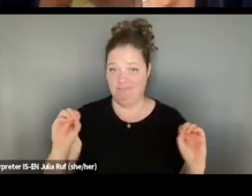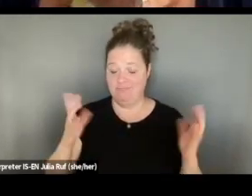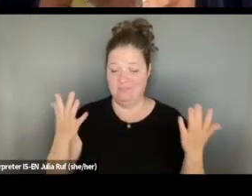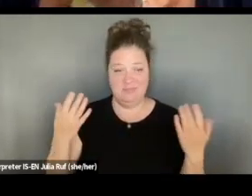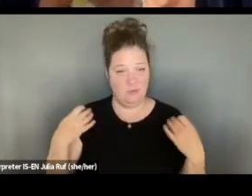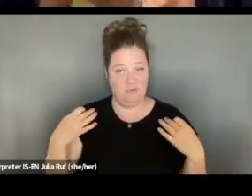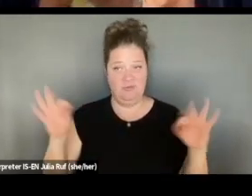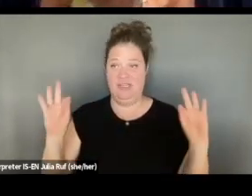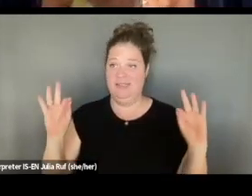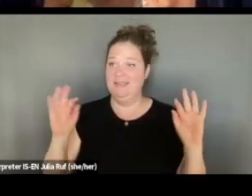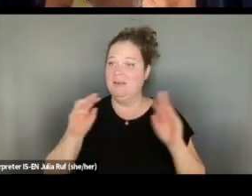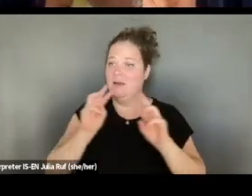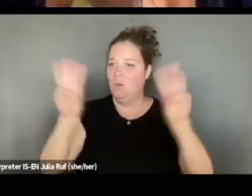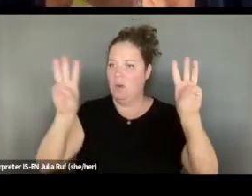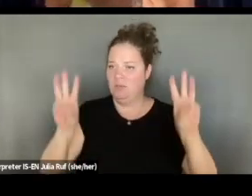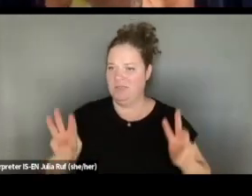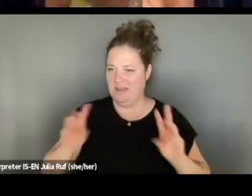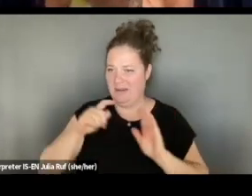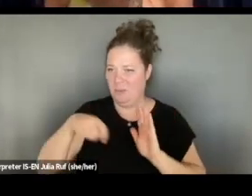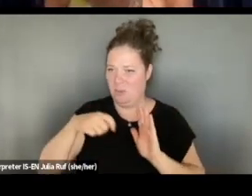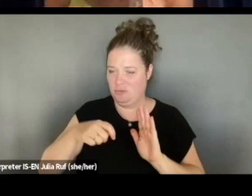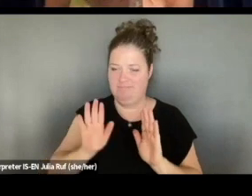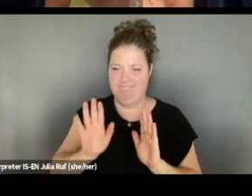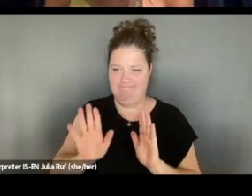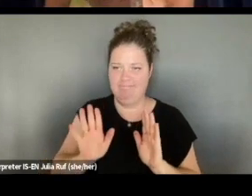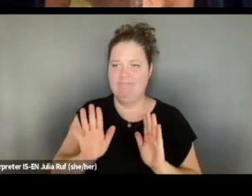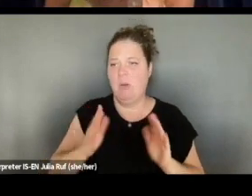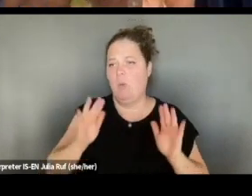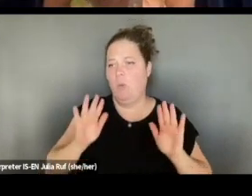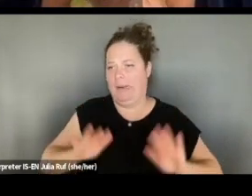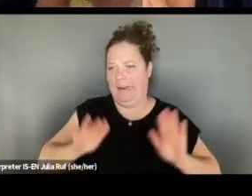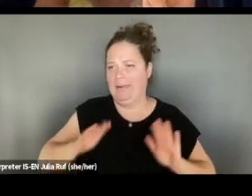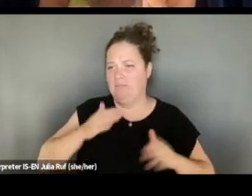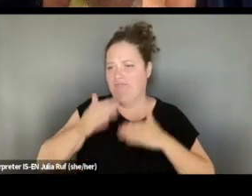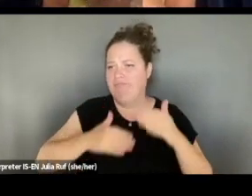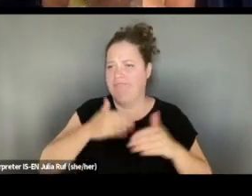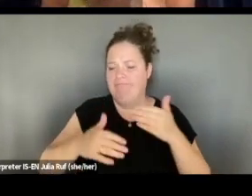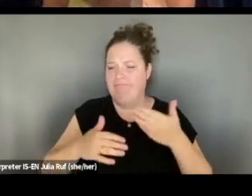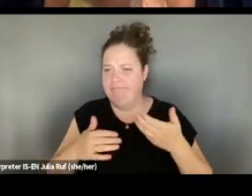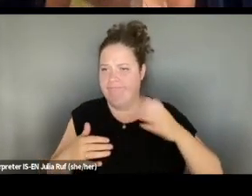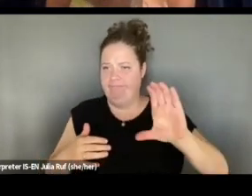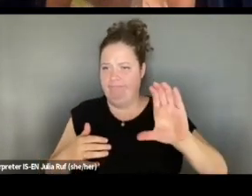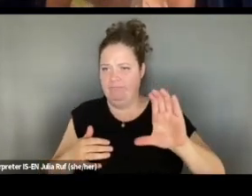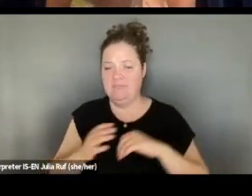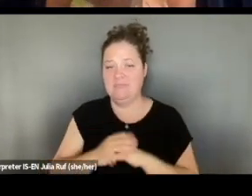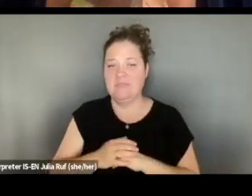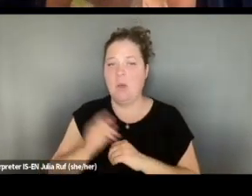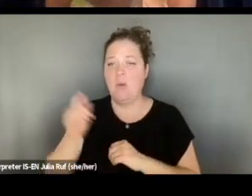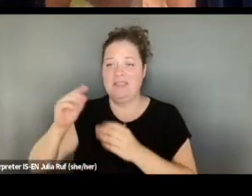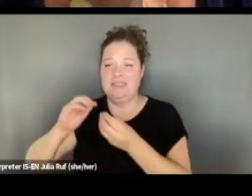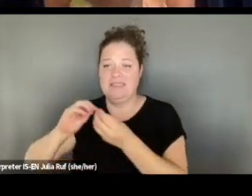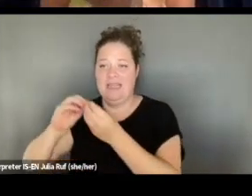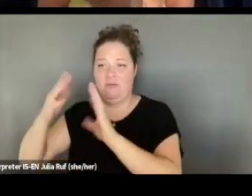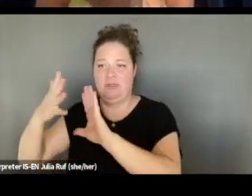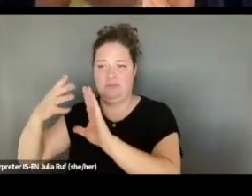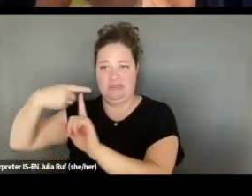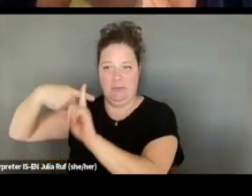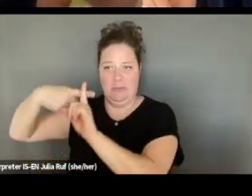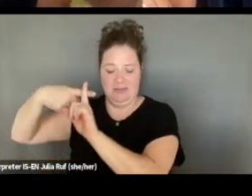deliverables that we haven't finalized yet, on the project website. And as this is an Erasmus project, it is available for anyone to use, so you can use it in your own